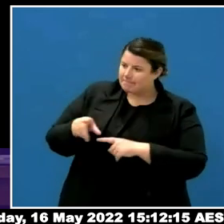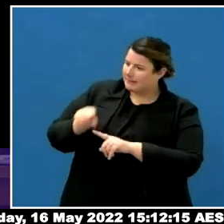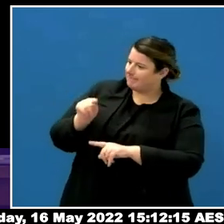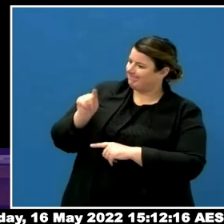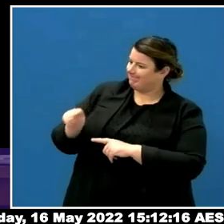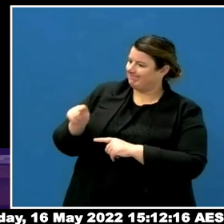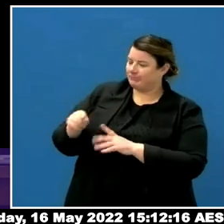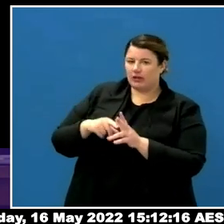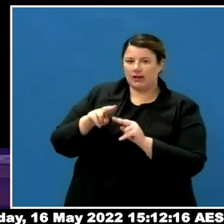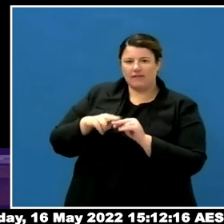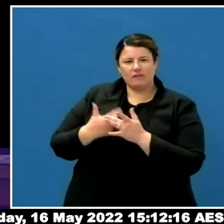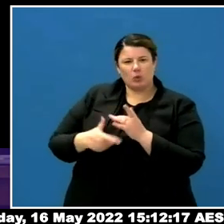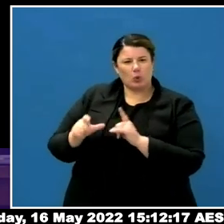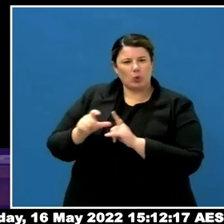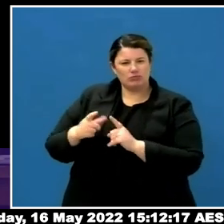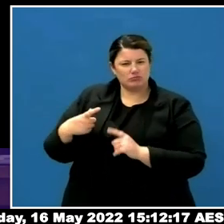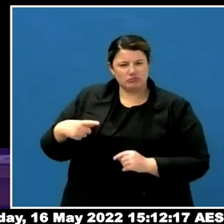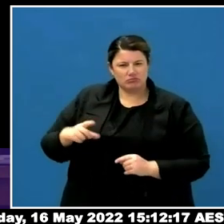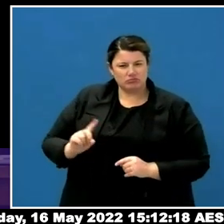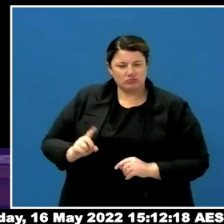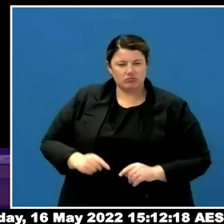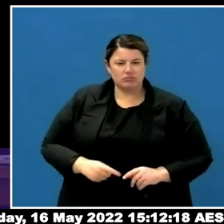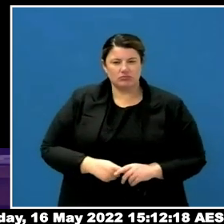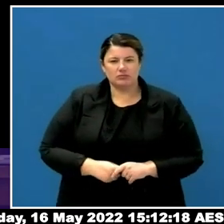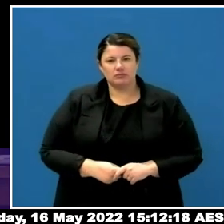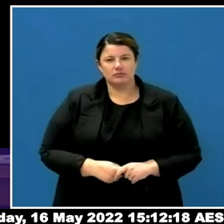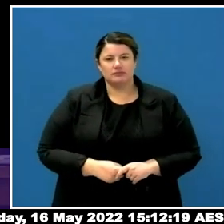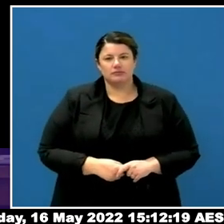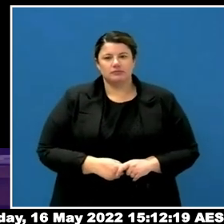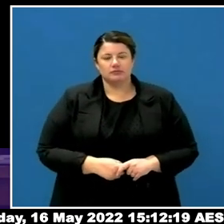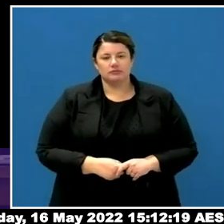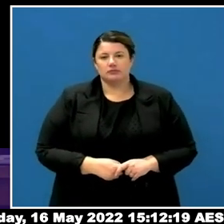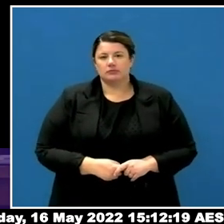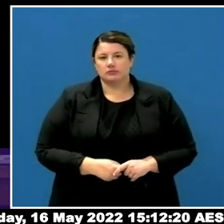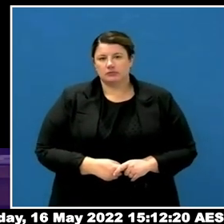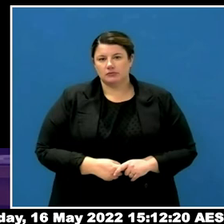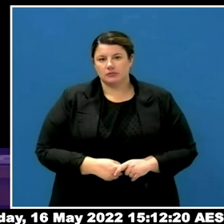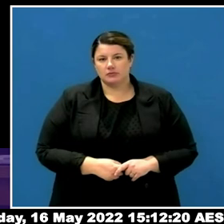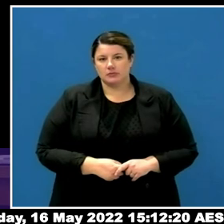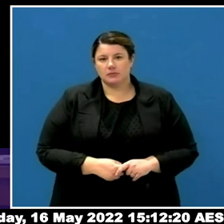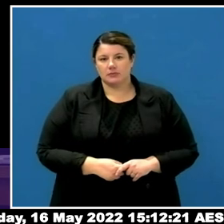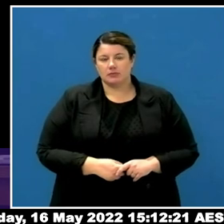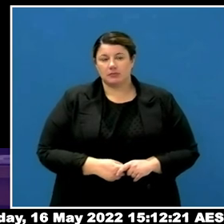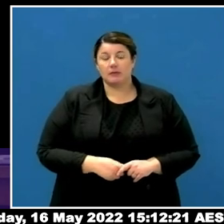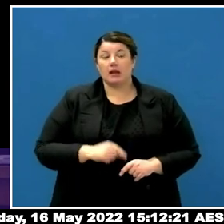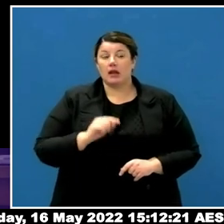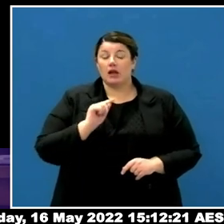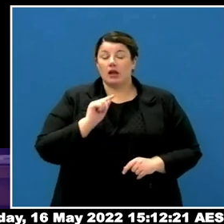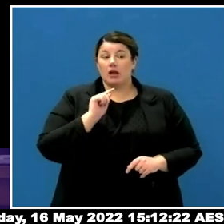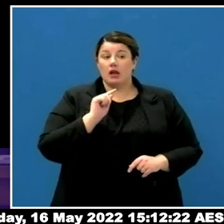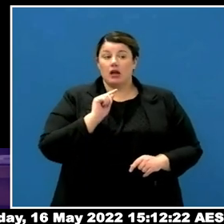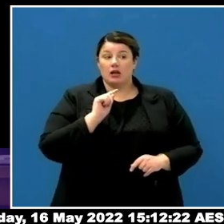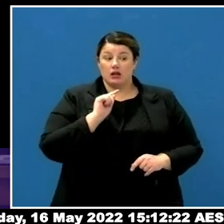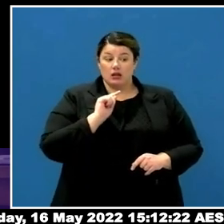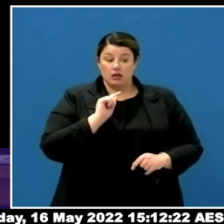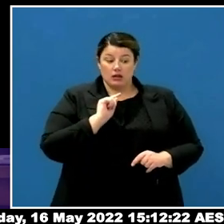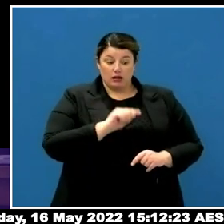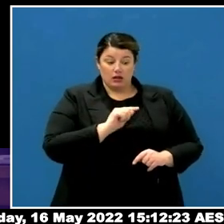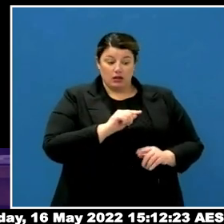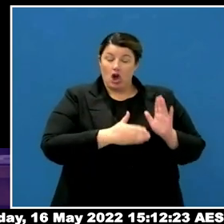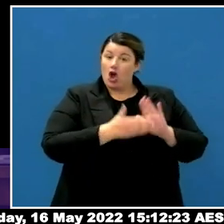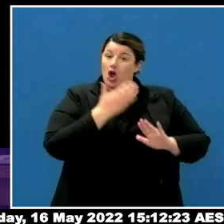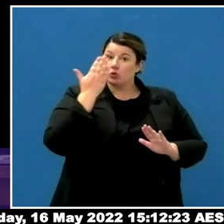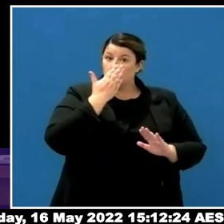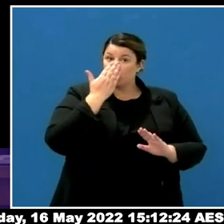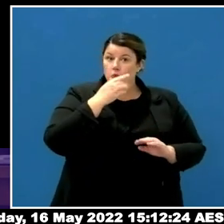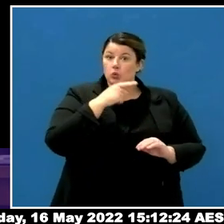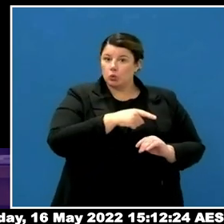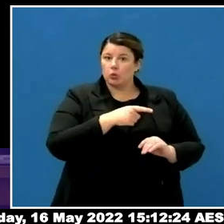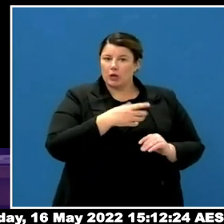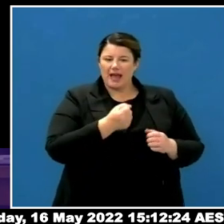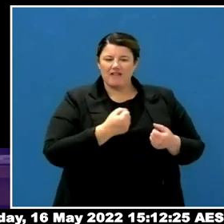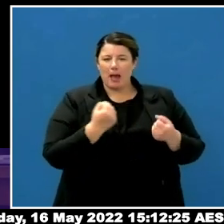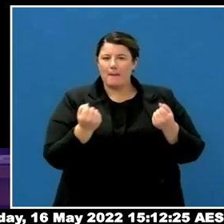The school actually had a bus tour that took the carers of